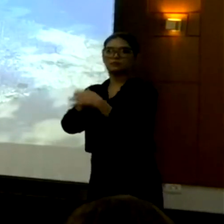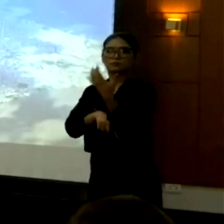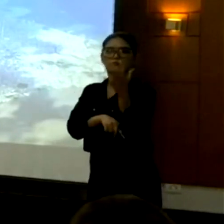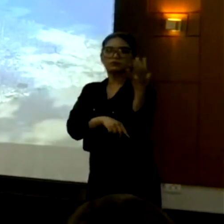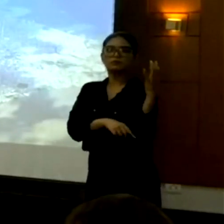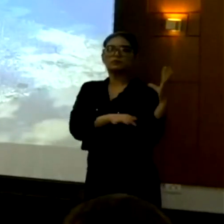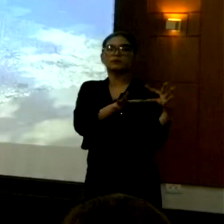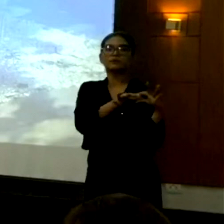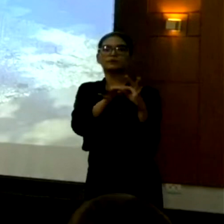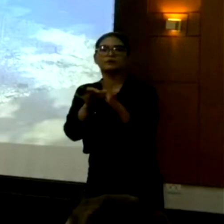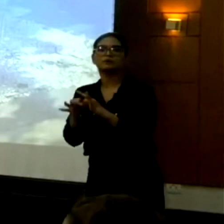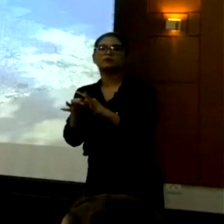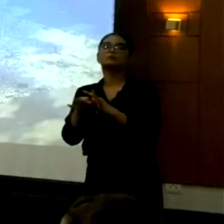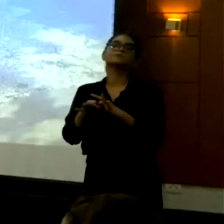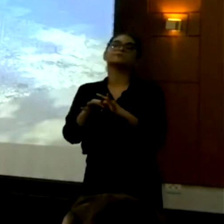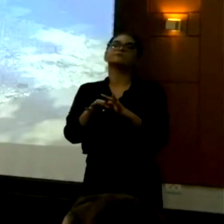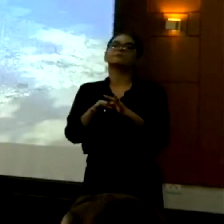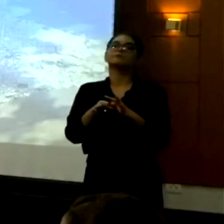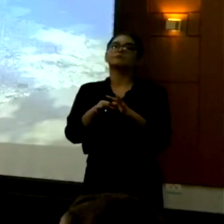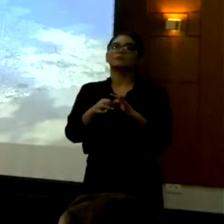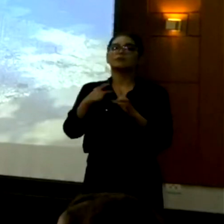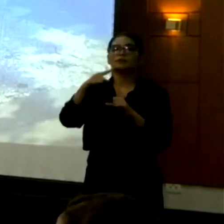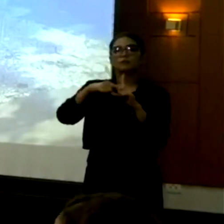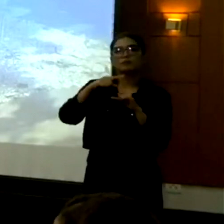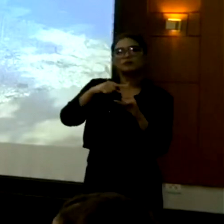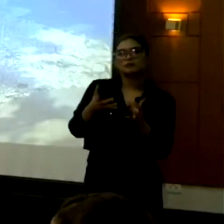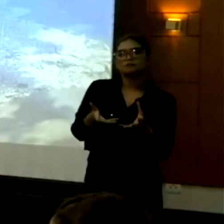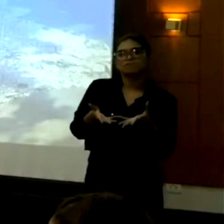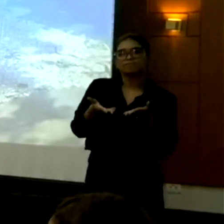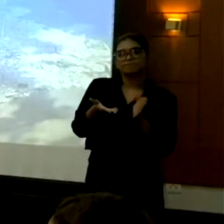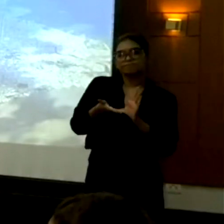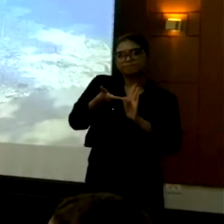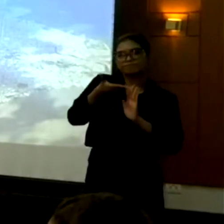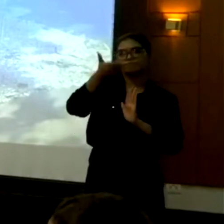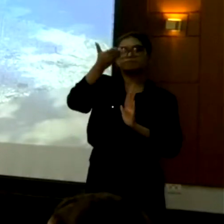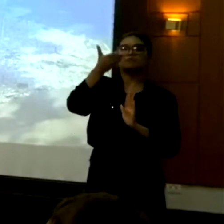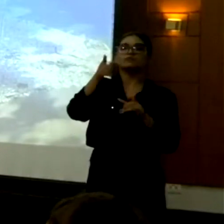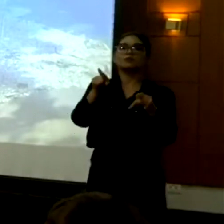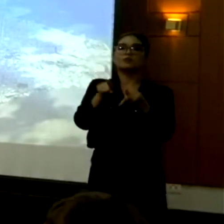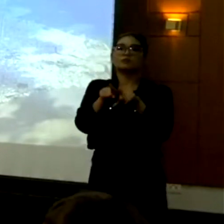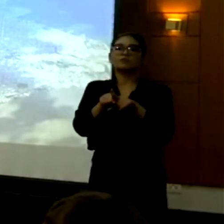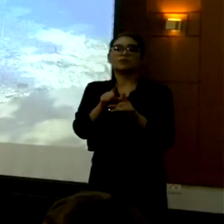global warming and even more so in the issue of urbanization